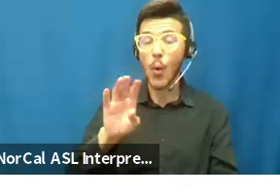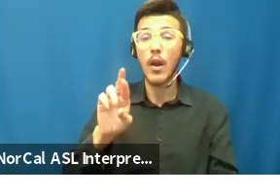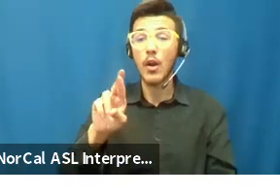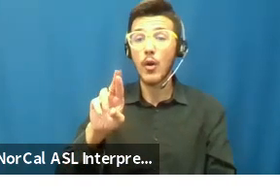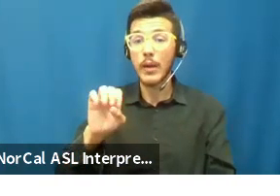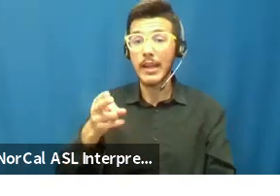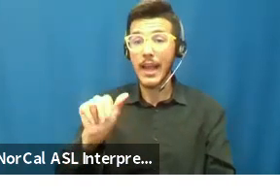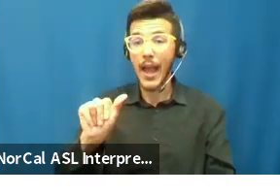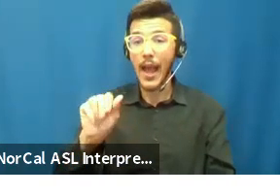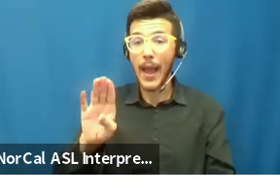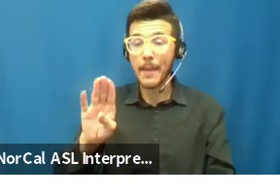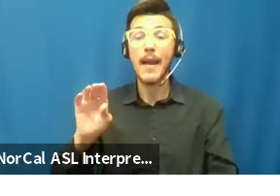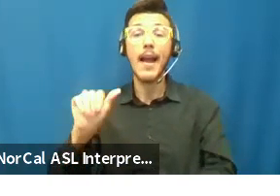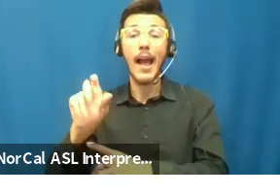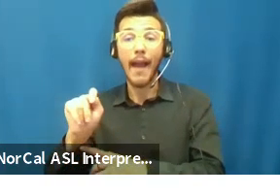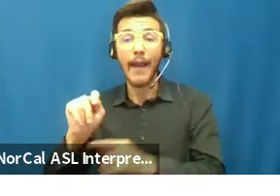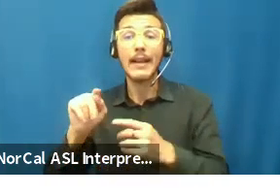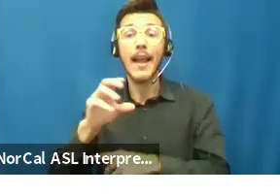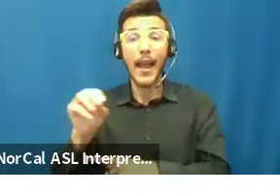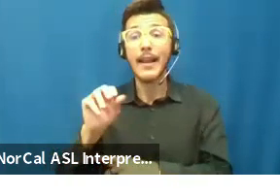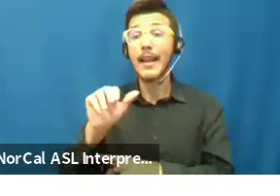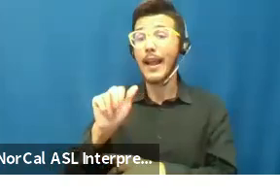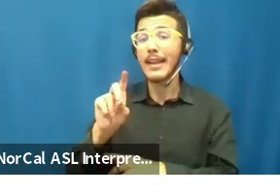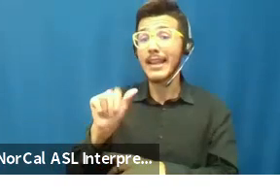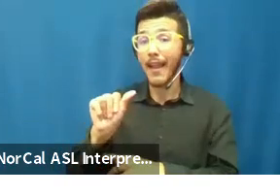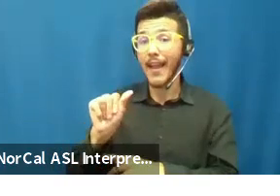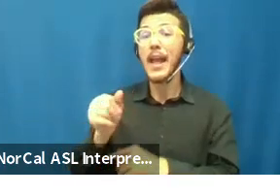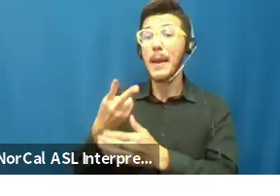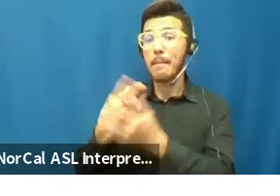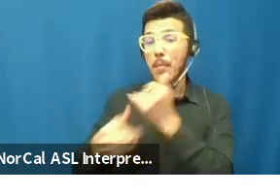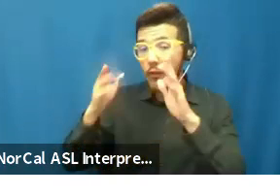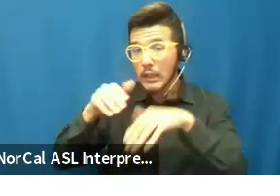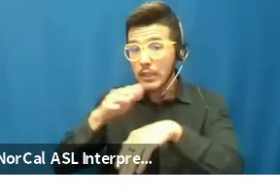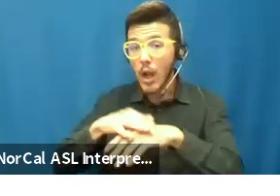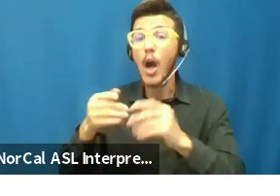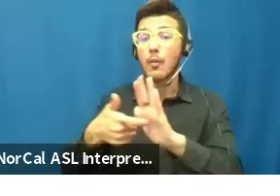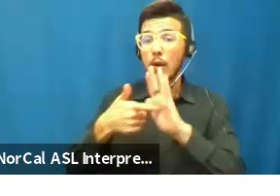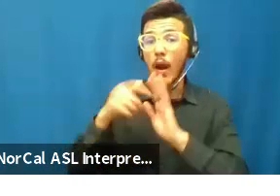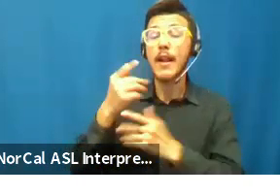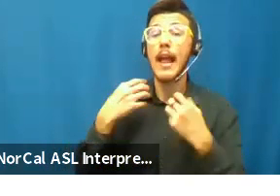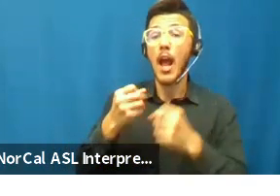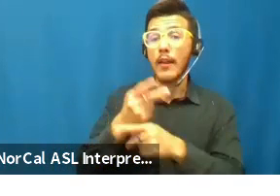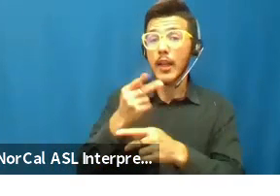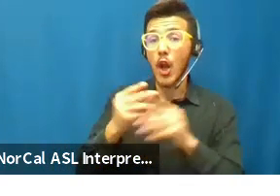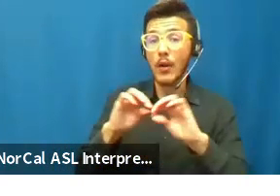and ADA, really focused on requiring healthcare organizations to provide accessible healthcare